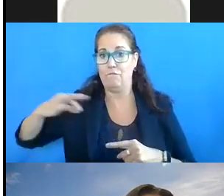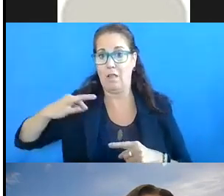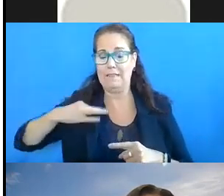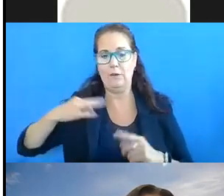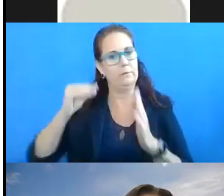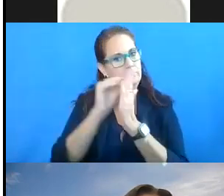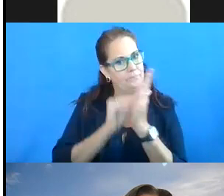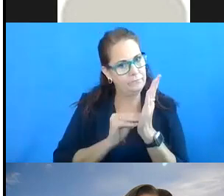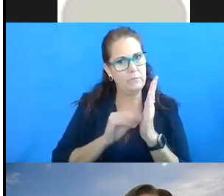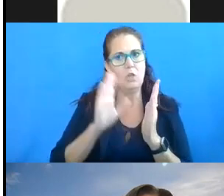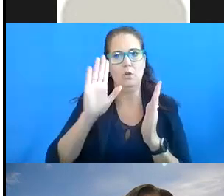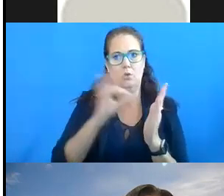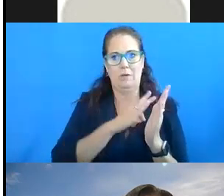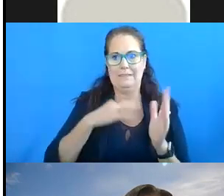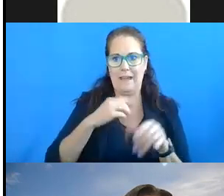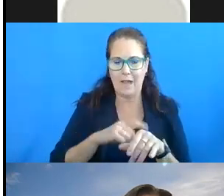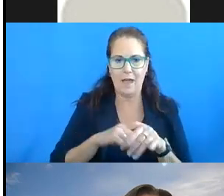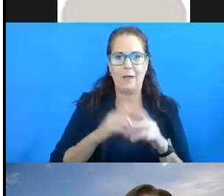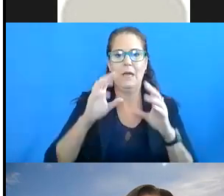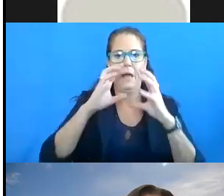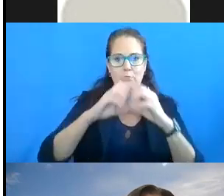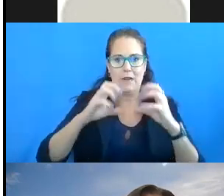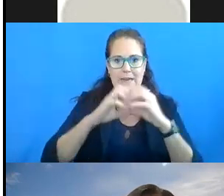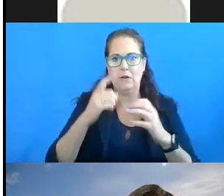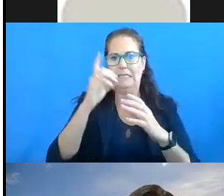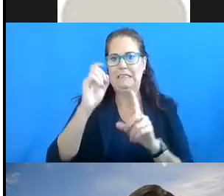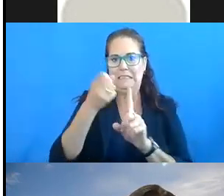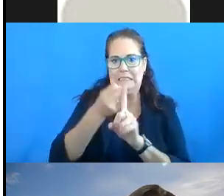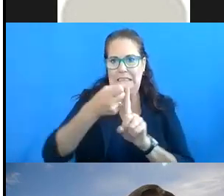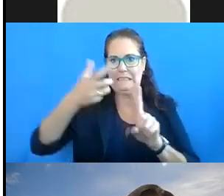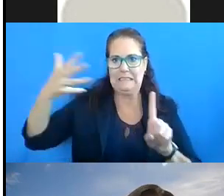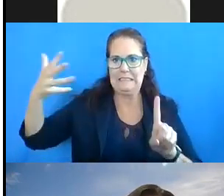your staff time and you’re going to break down in detail what it cost. It’s going to be 100 hours